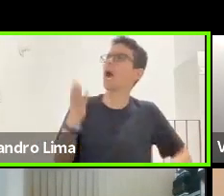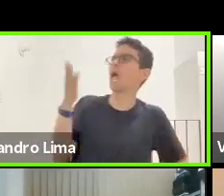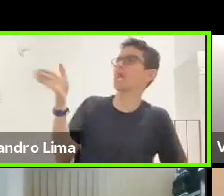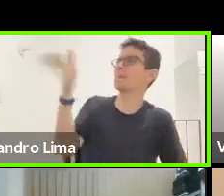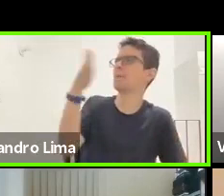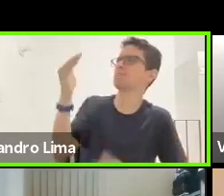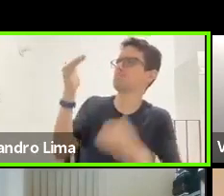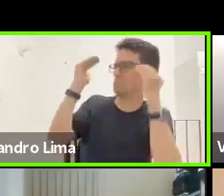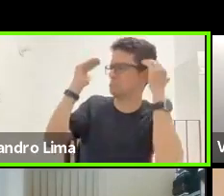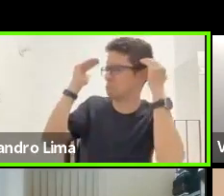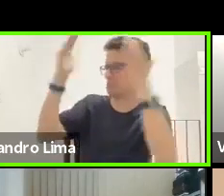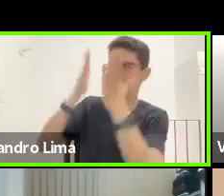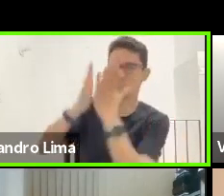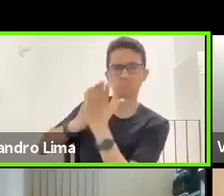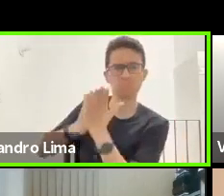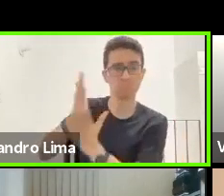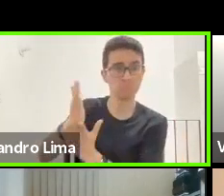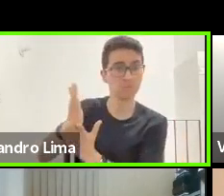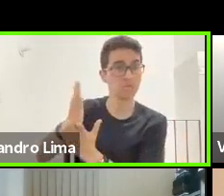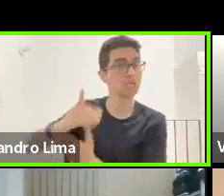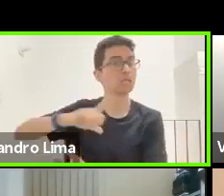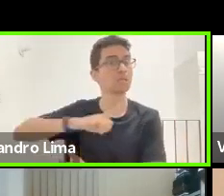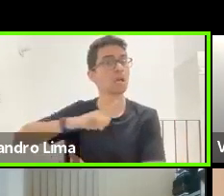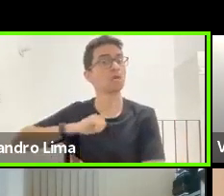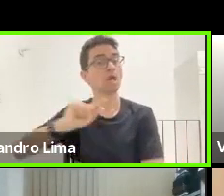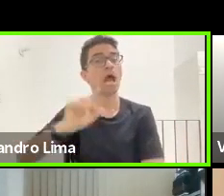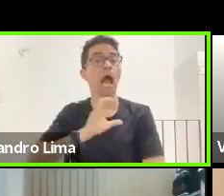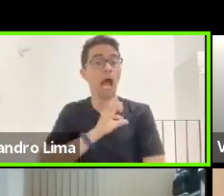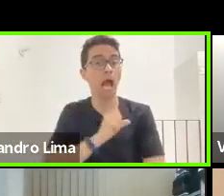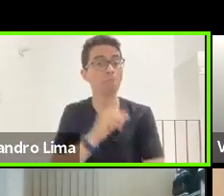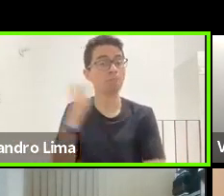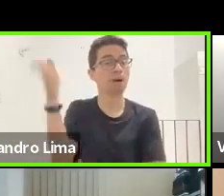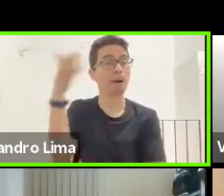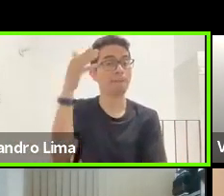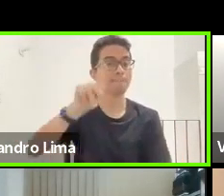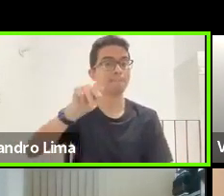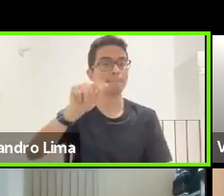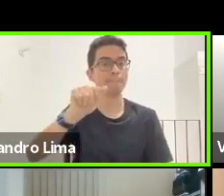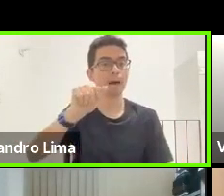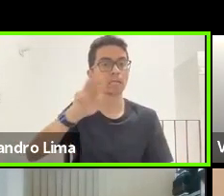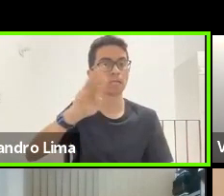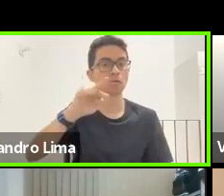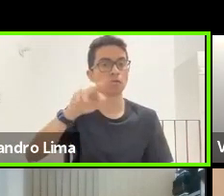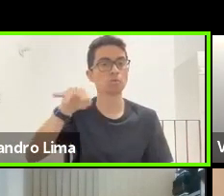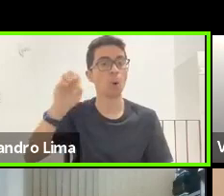which patriotism is supposed to which patriotism is supposedly.